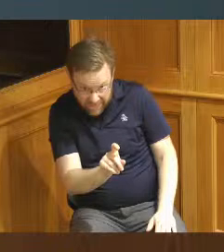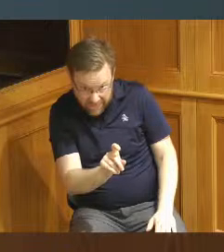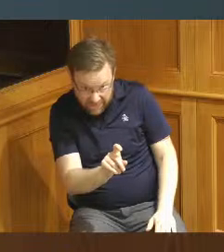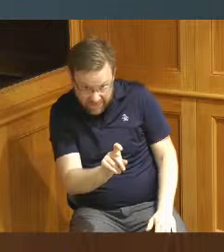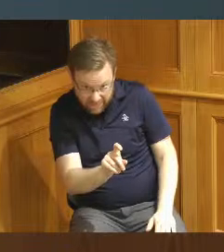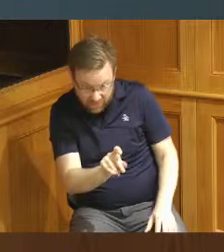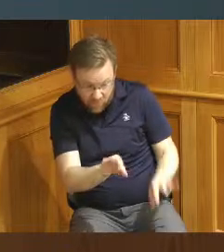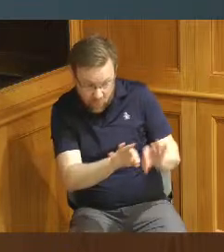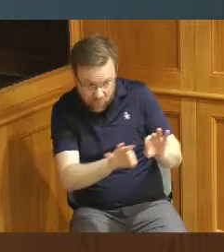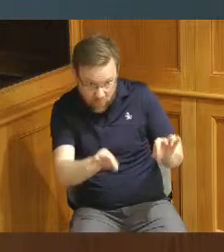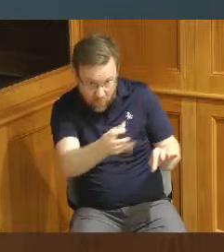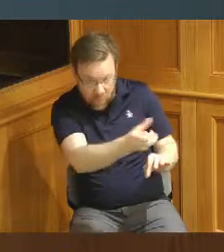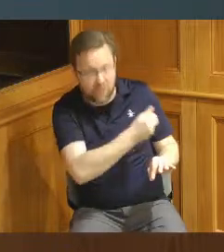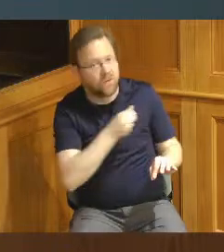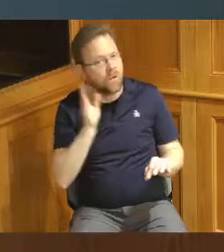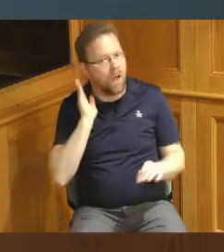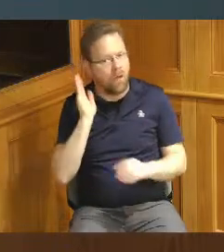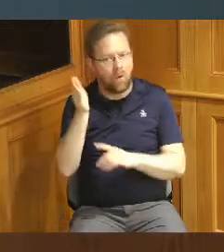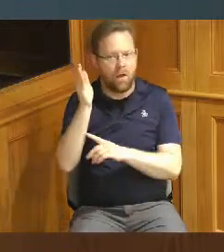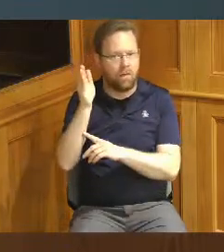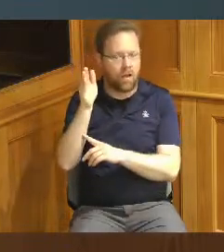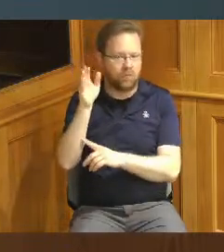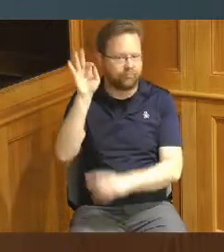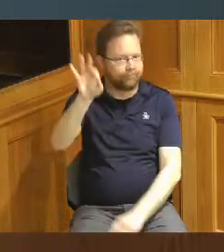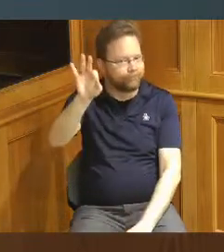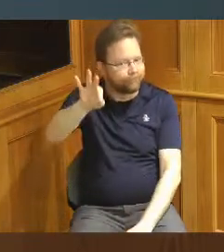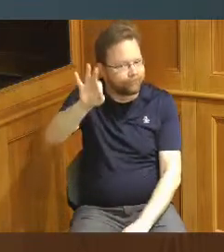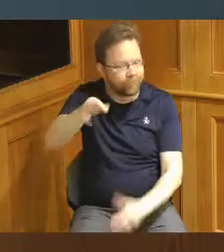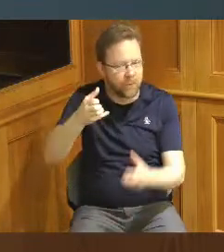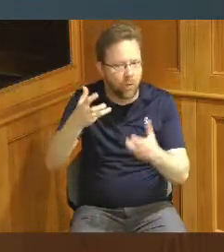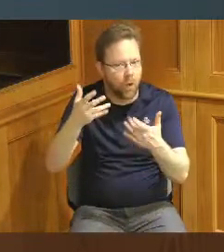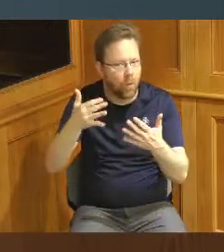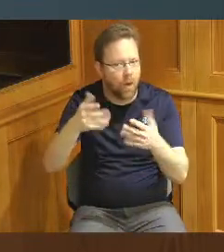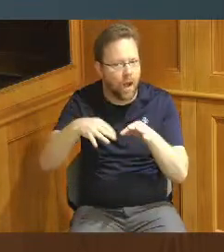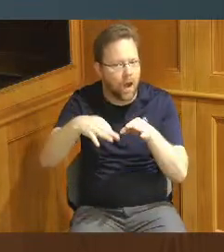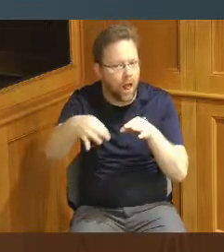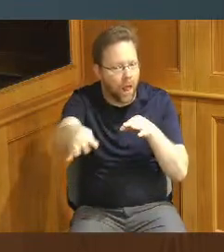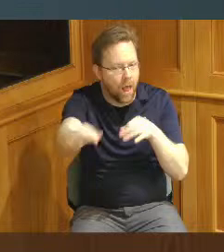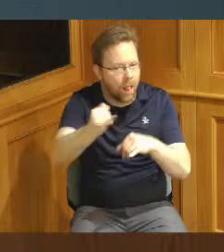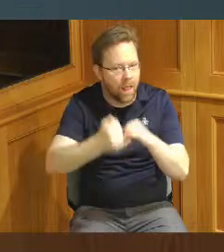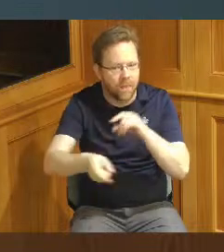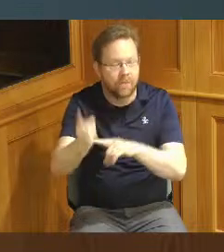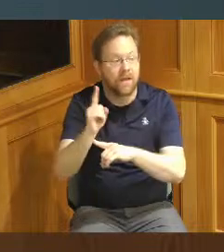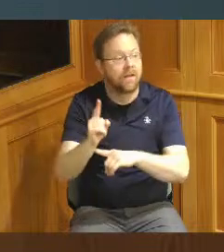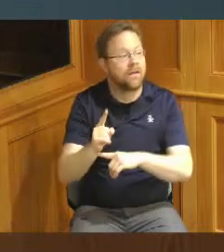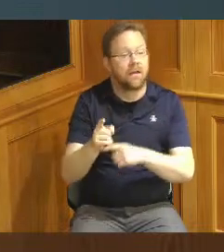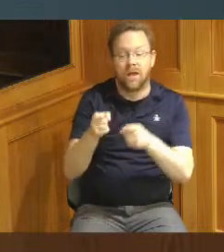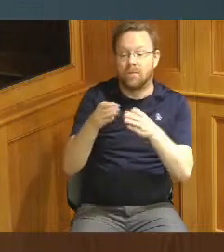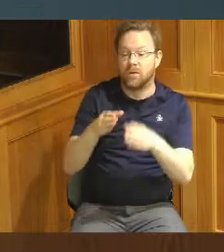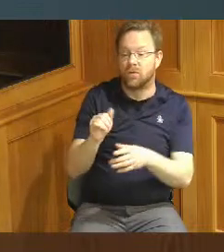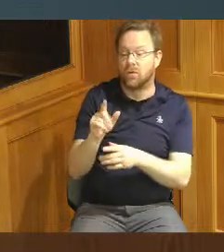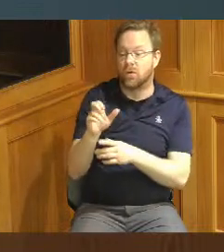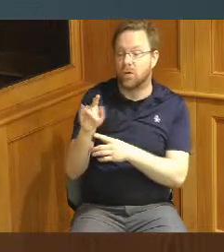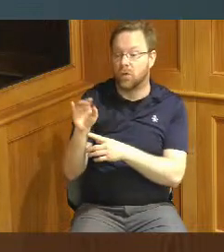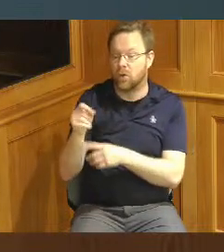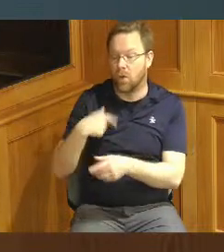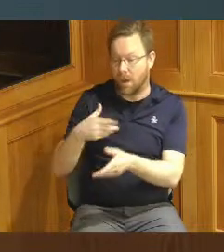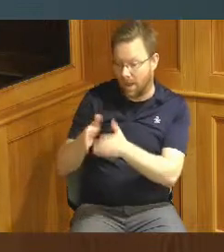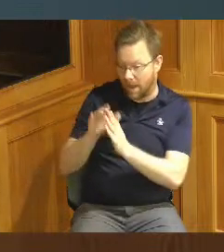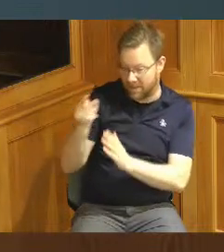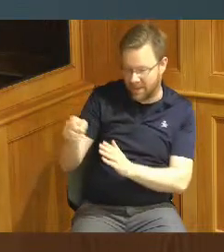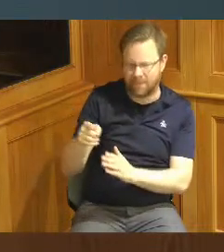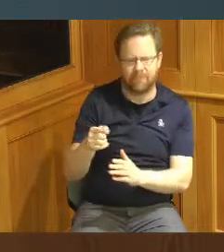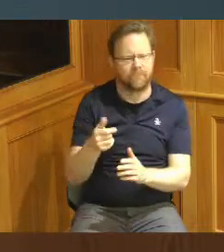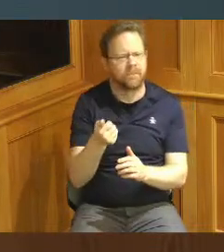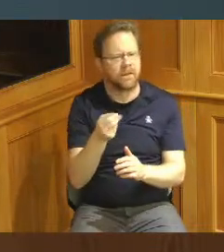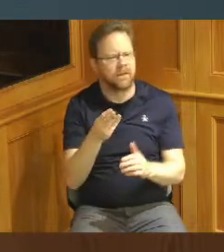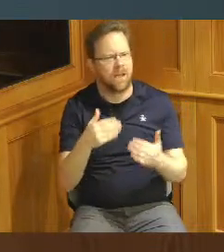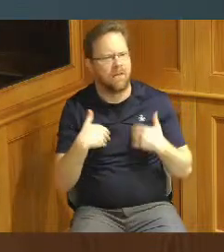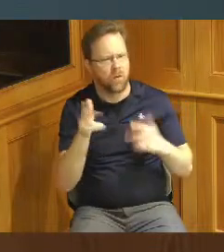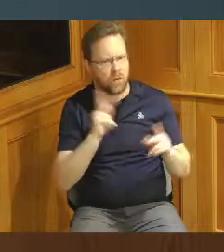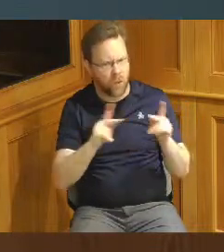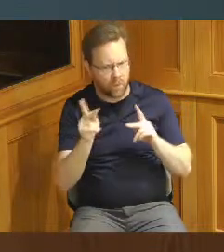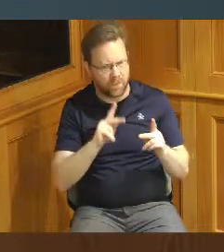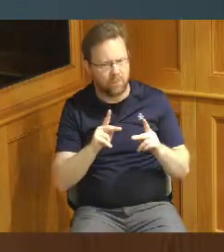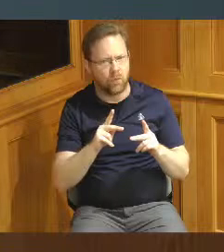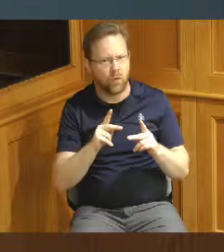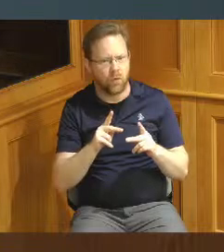want to be able to be there and honor her life we always start our meeting our regular meeting with